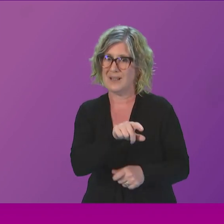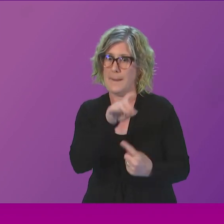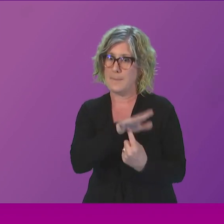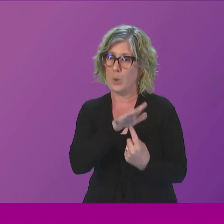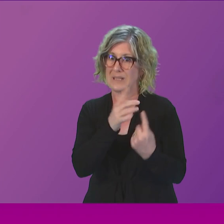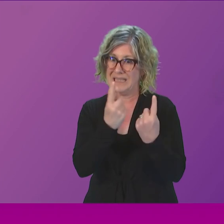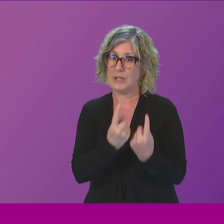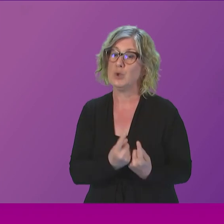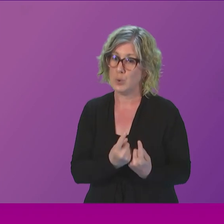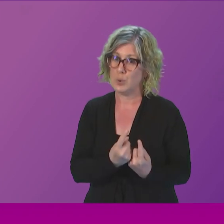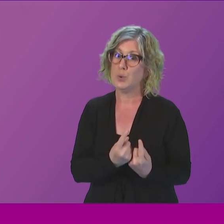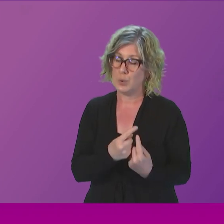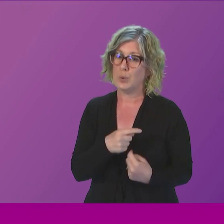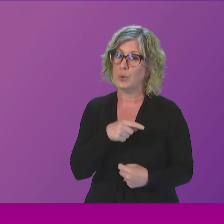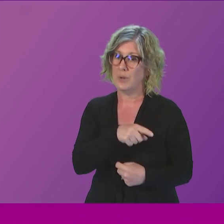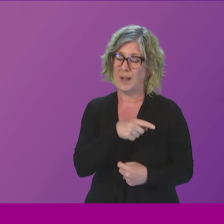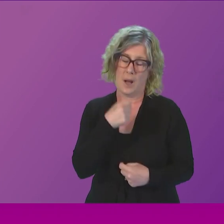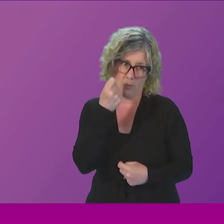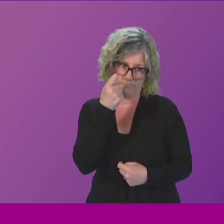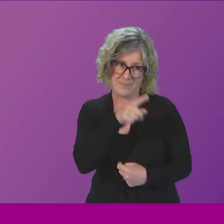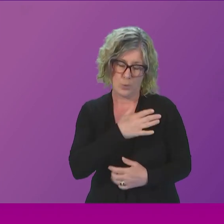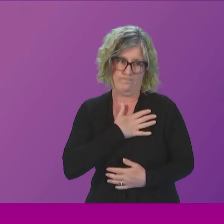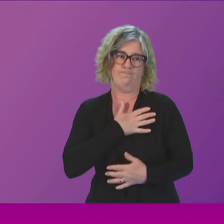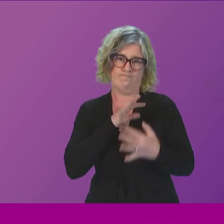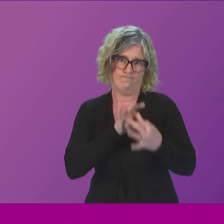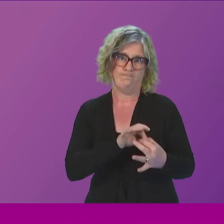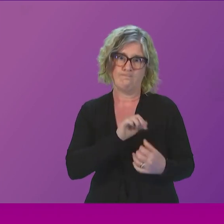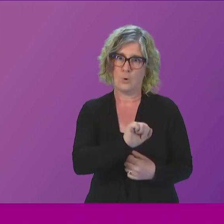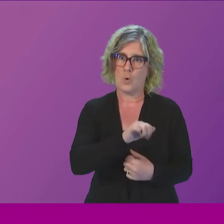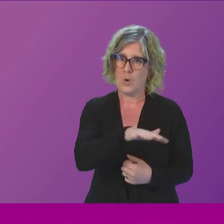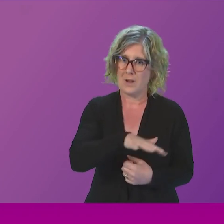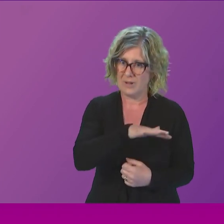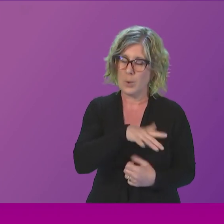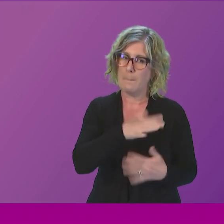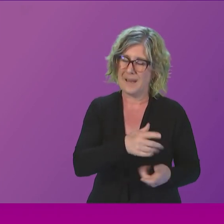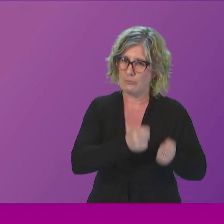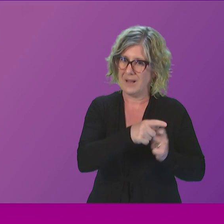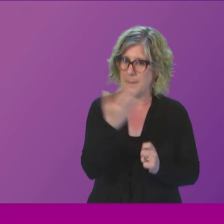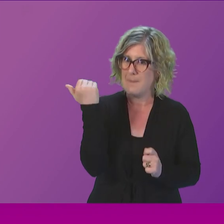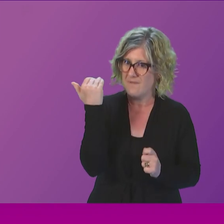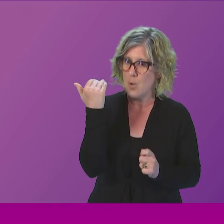I know that it is very close to his heart and that he has raised it publicly with this